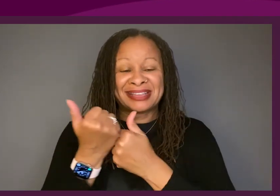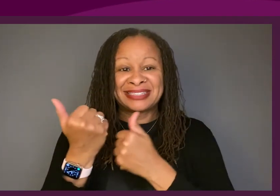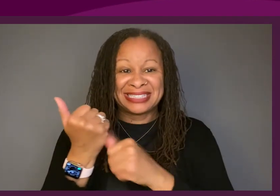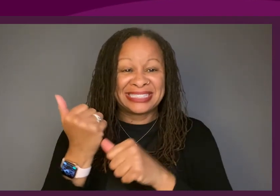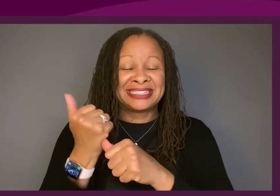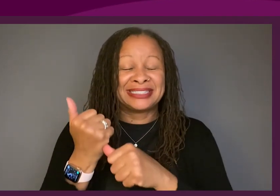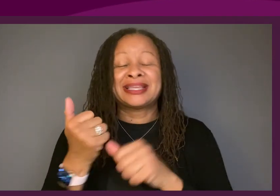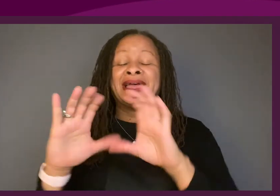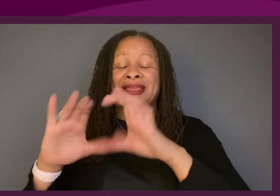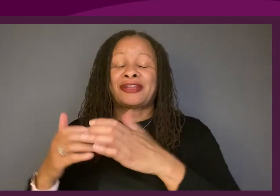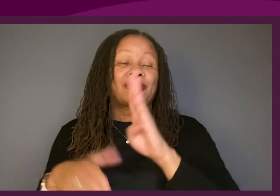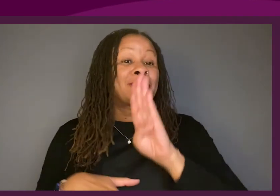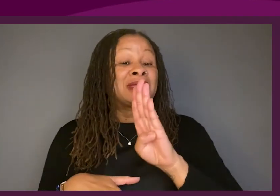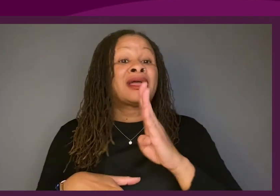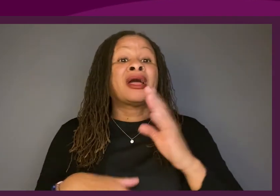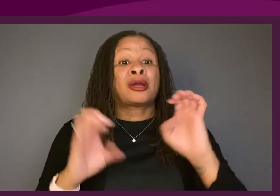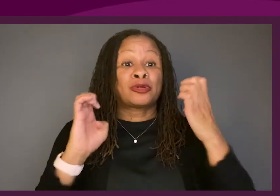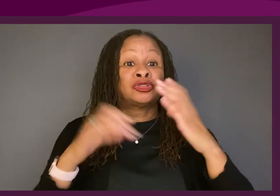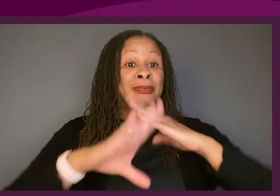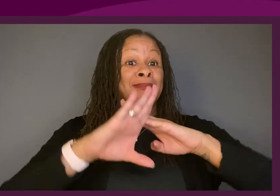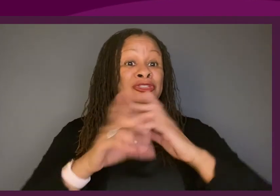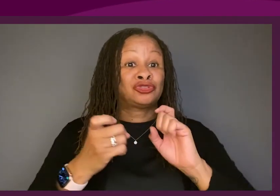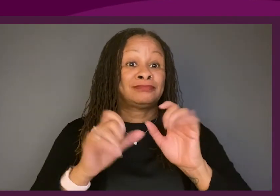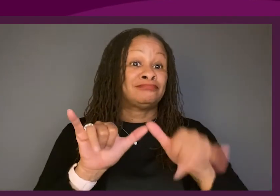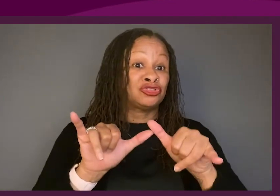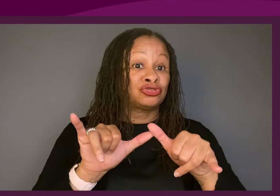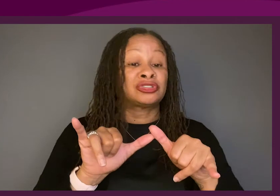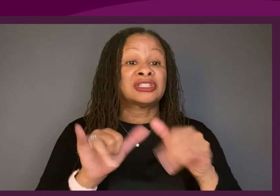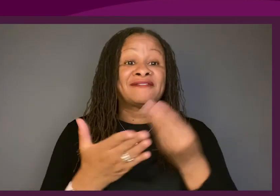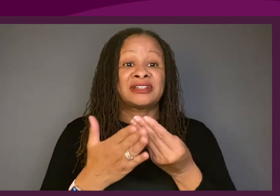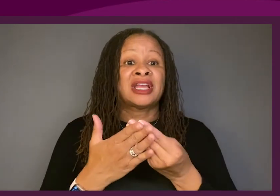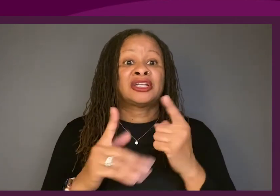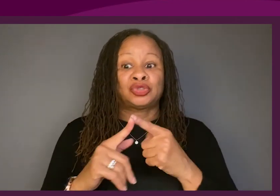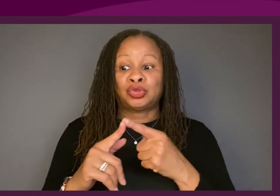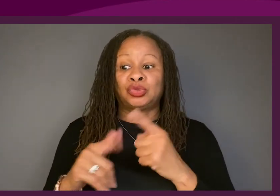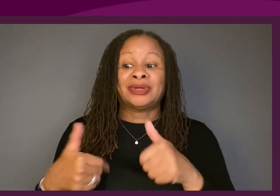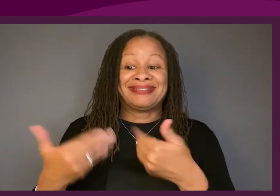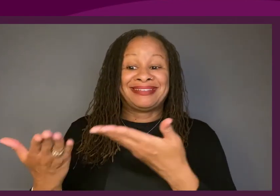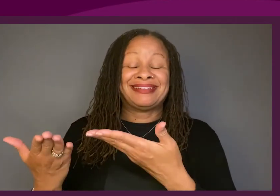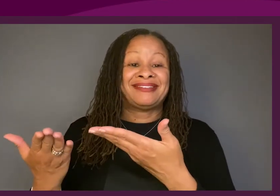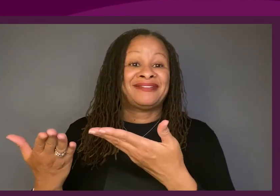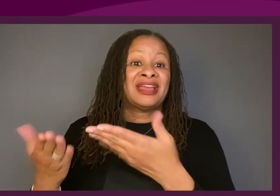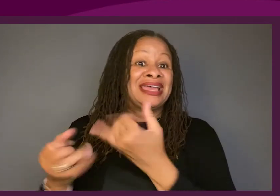and other disability-led organizations to assist people with disabilities who want to